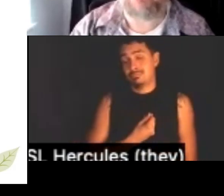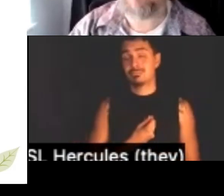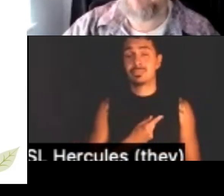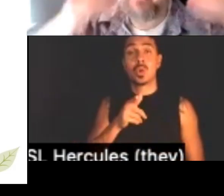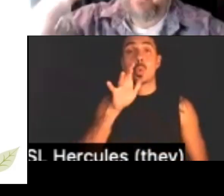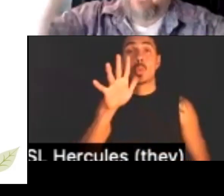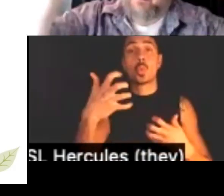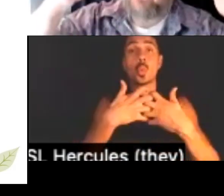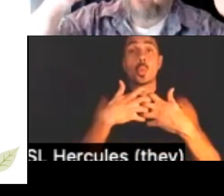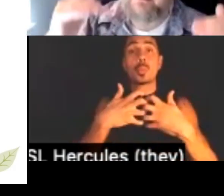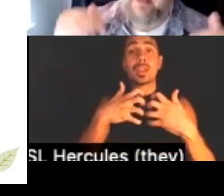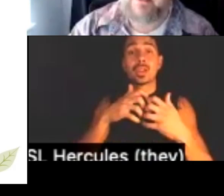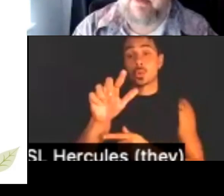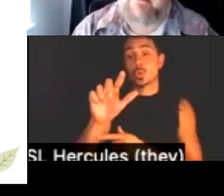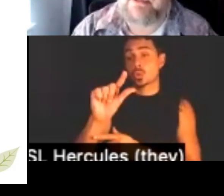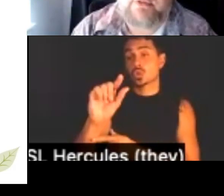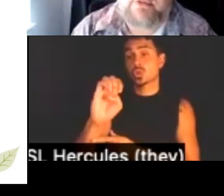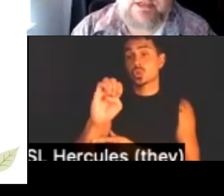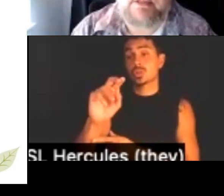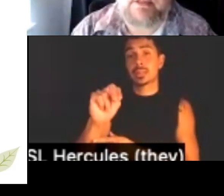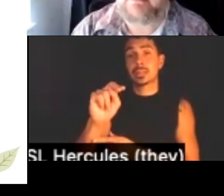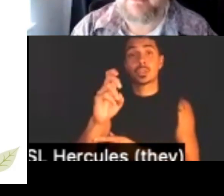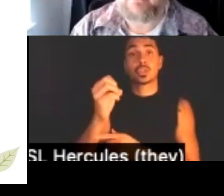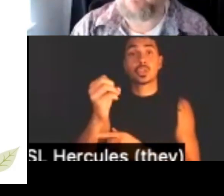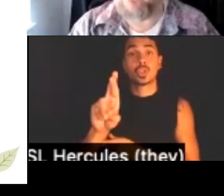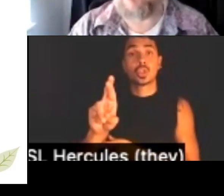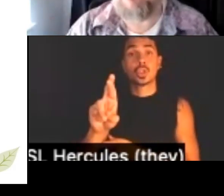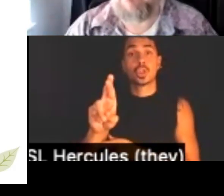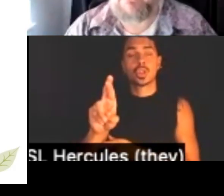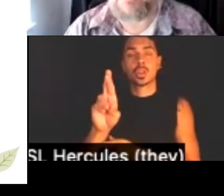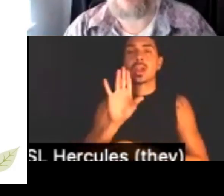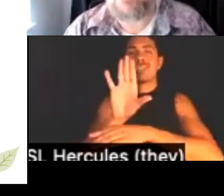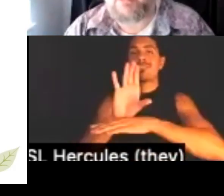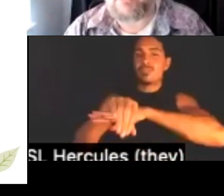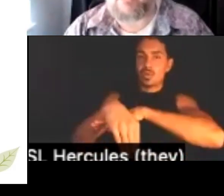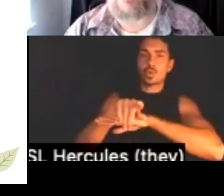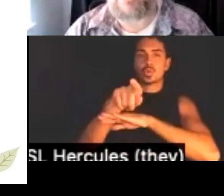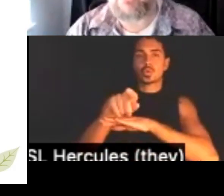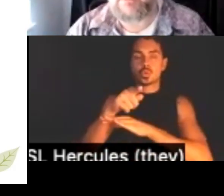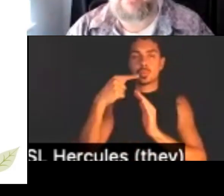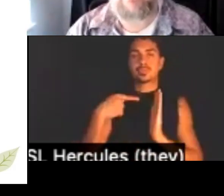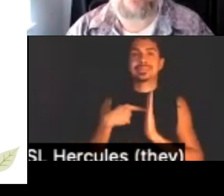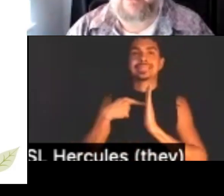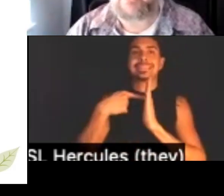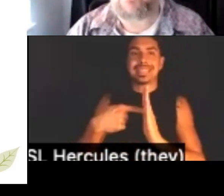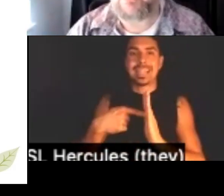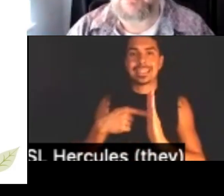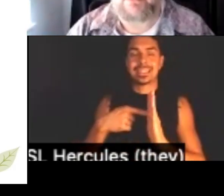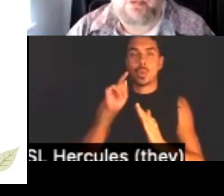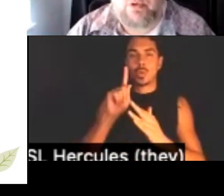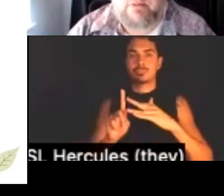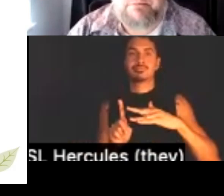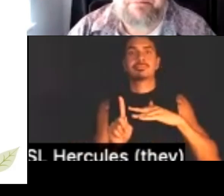So there might be those systemic levels of changes or decisions that are outside of a trans person's control.